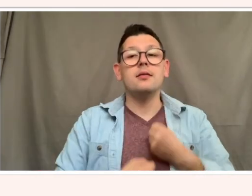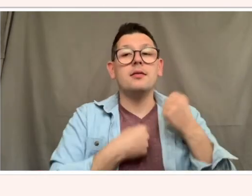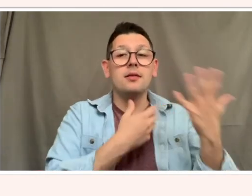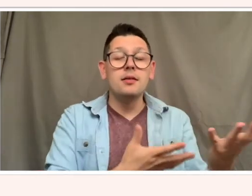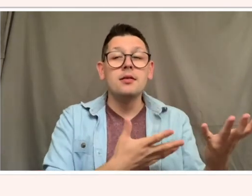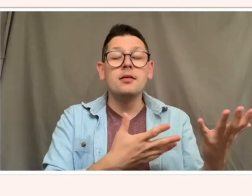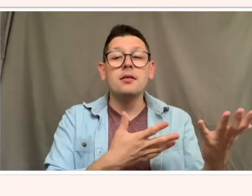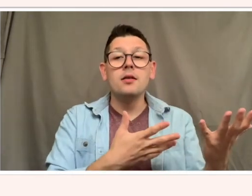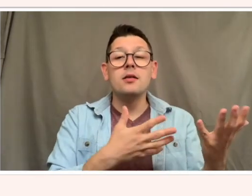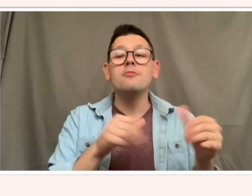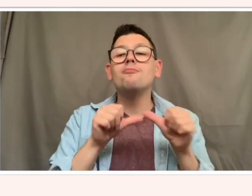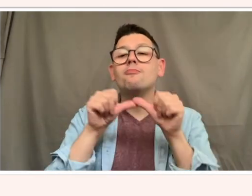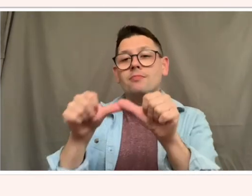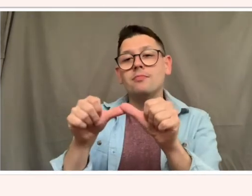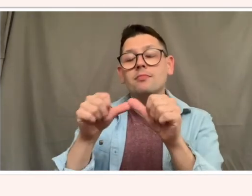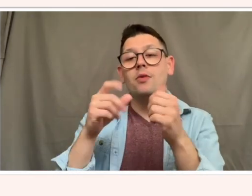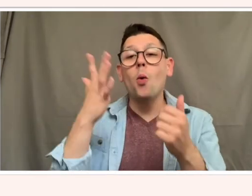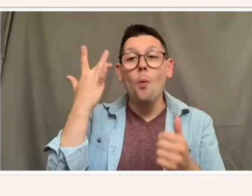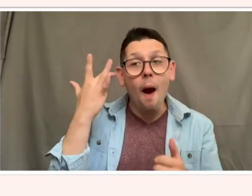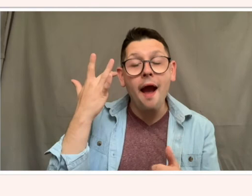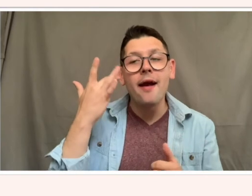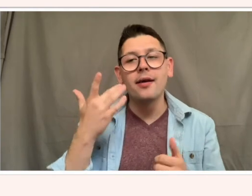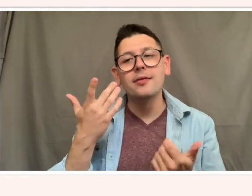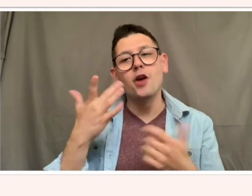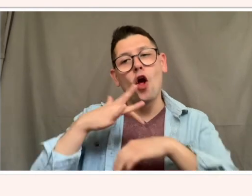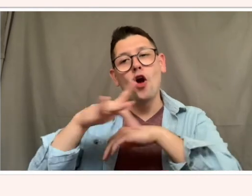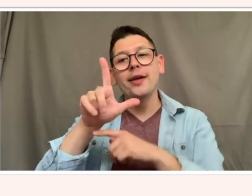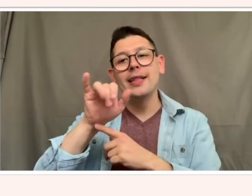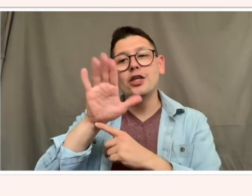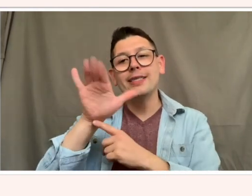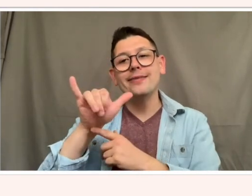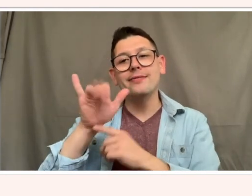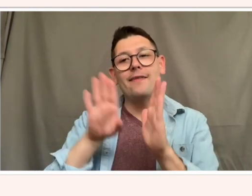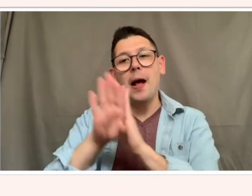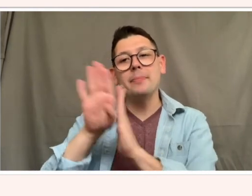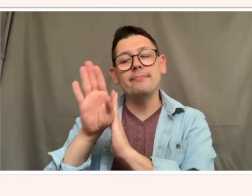do feel like it's important that we maintain the support